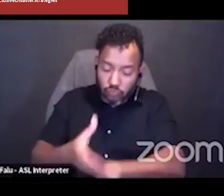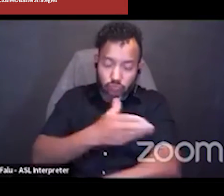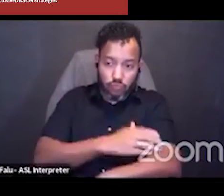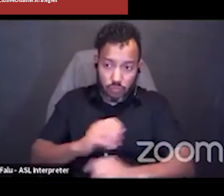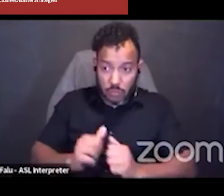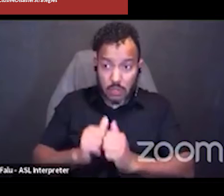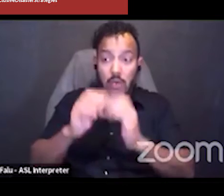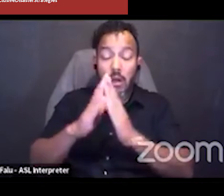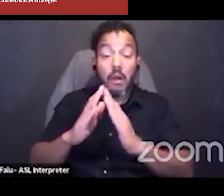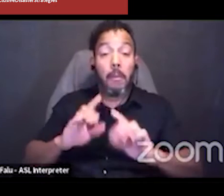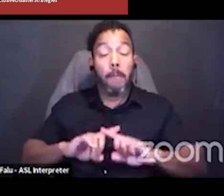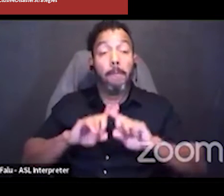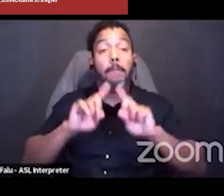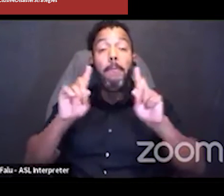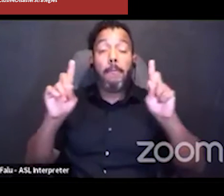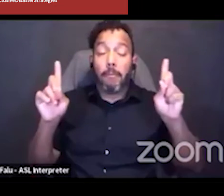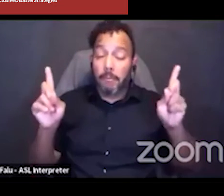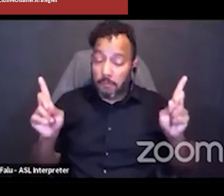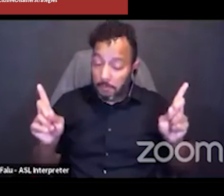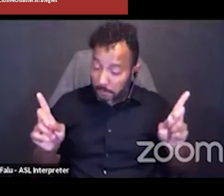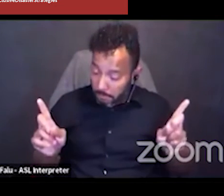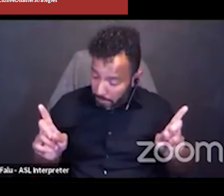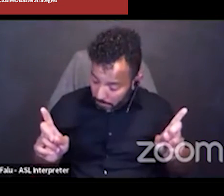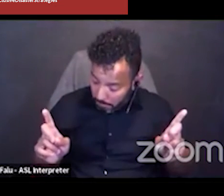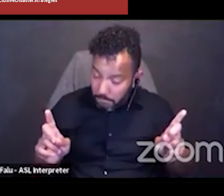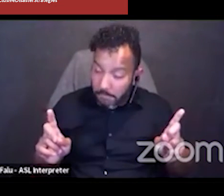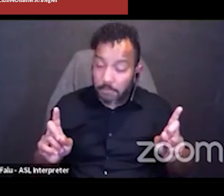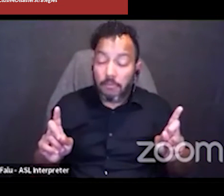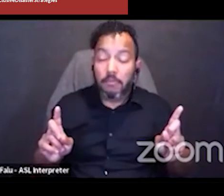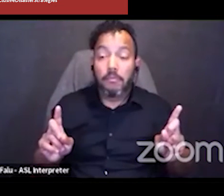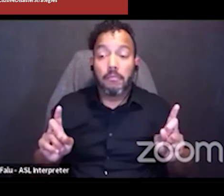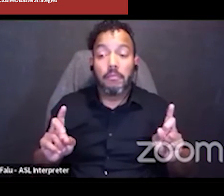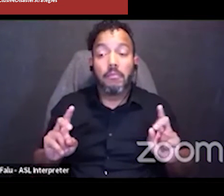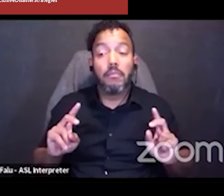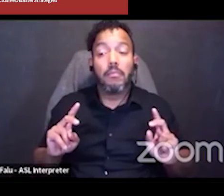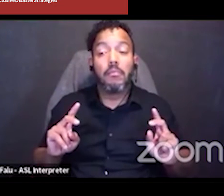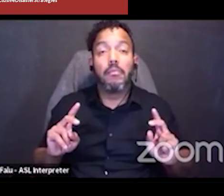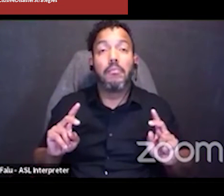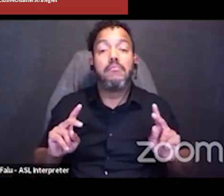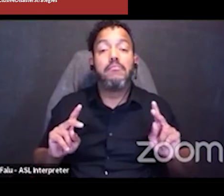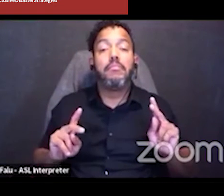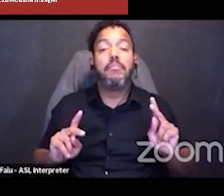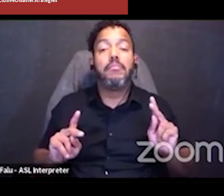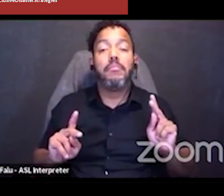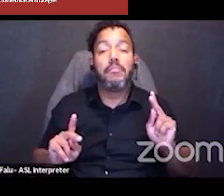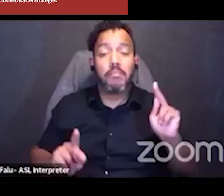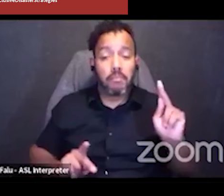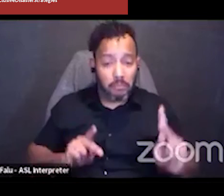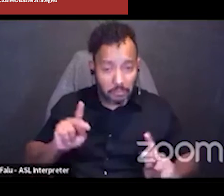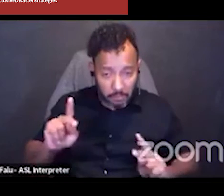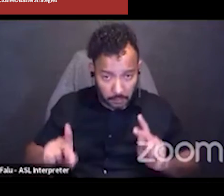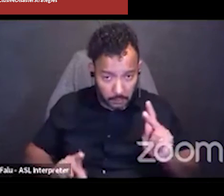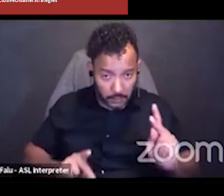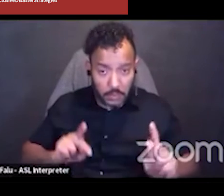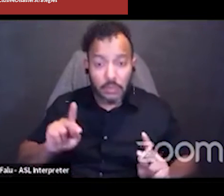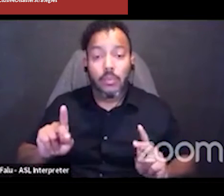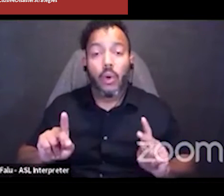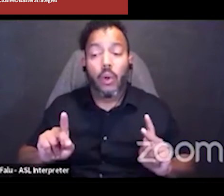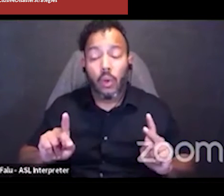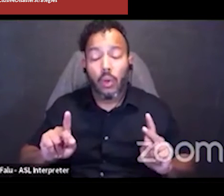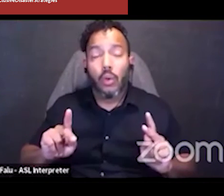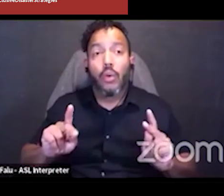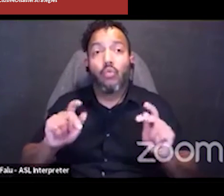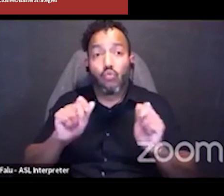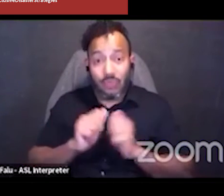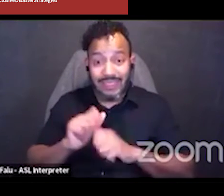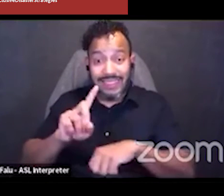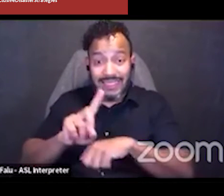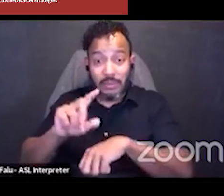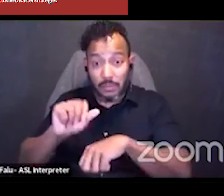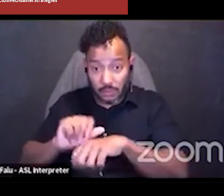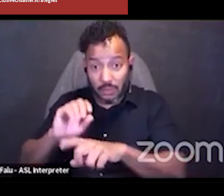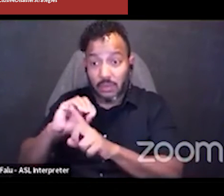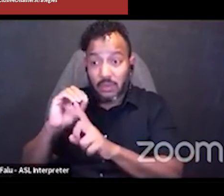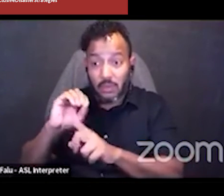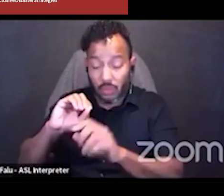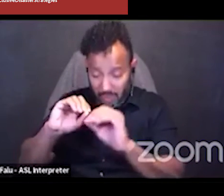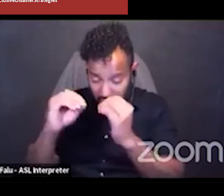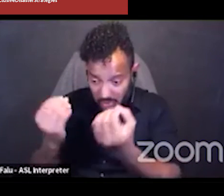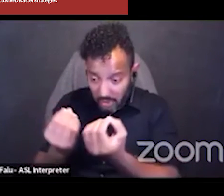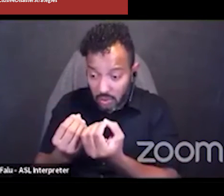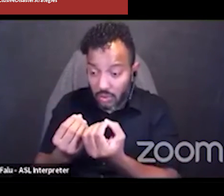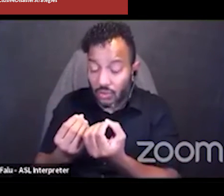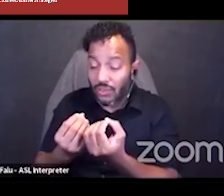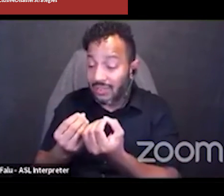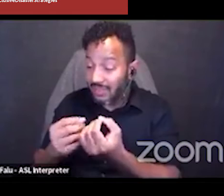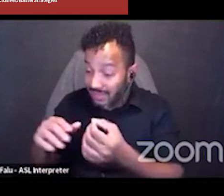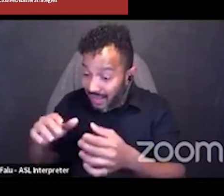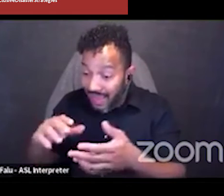However, people with the most disability organizations are excluded from accessing those funds.